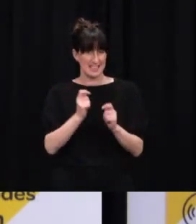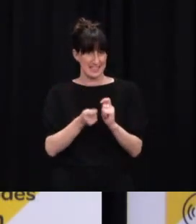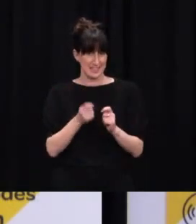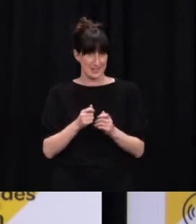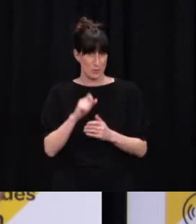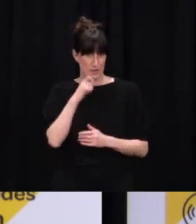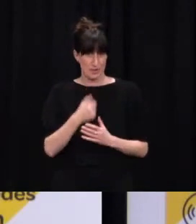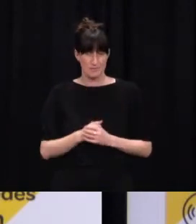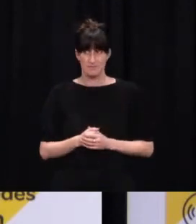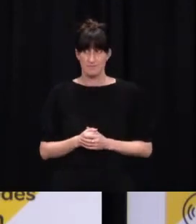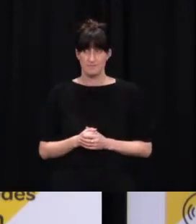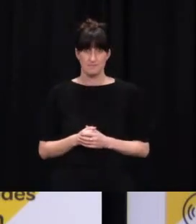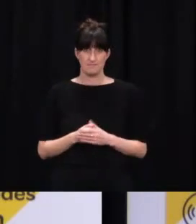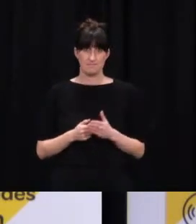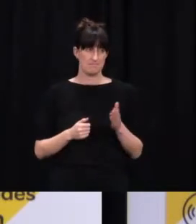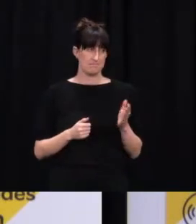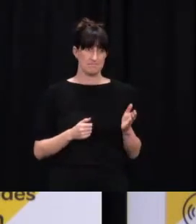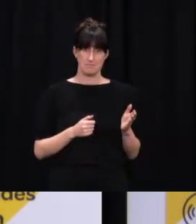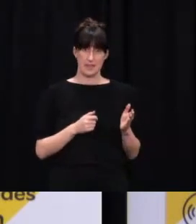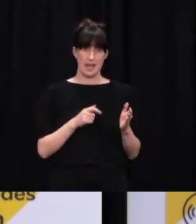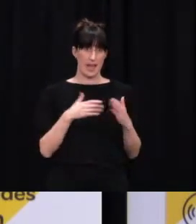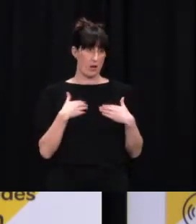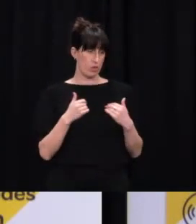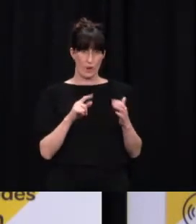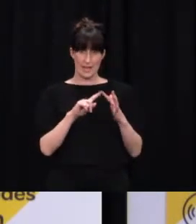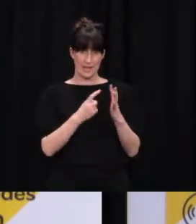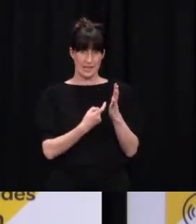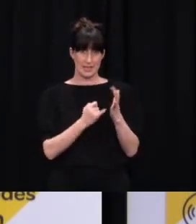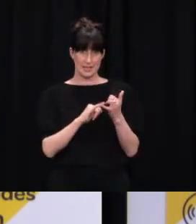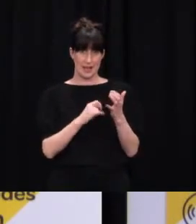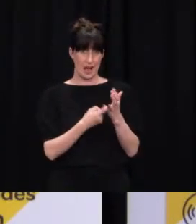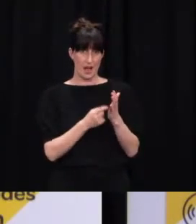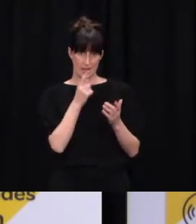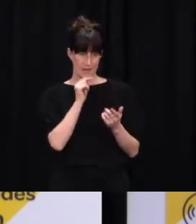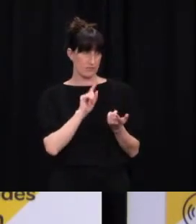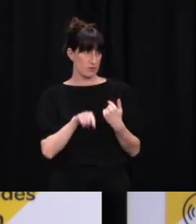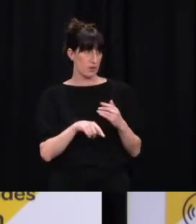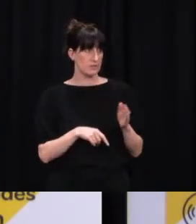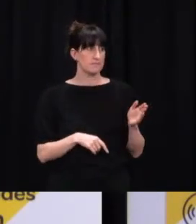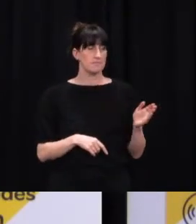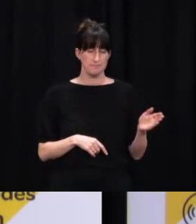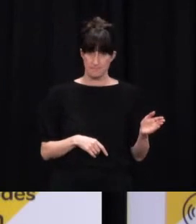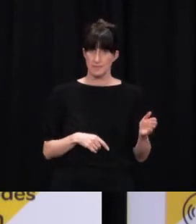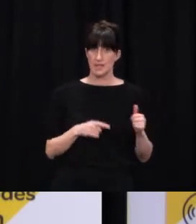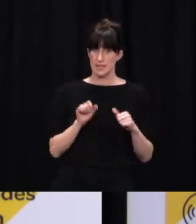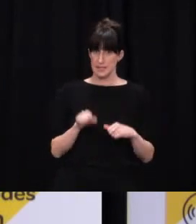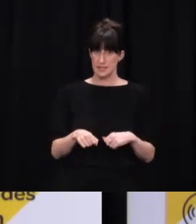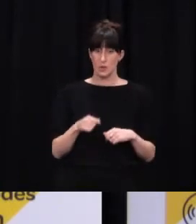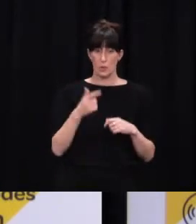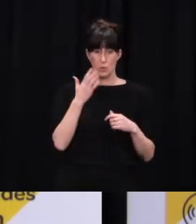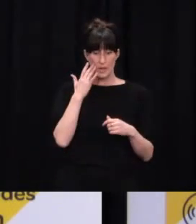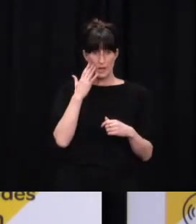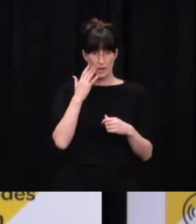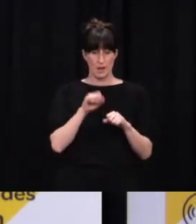or carry on daily testing in Auckland and further across the country because we may just